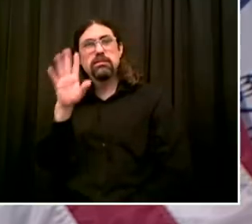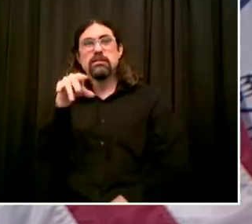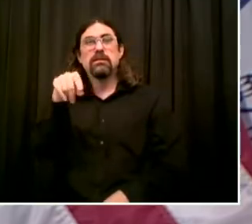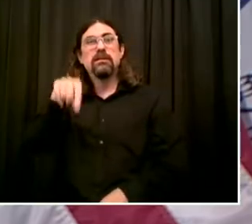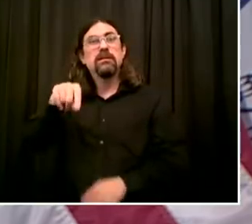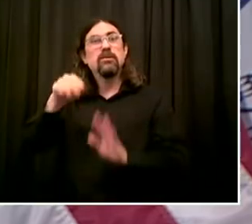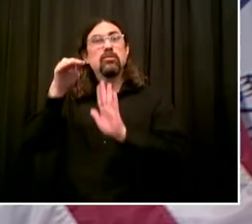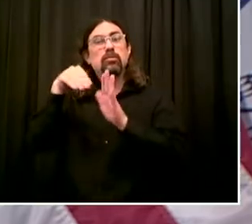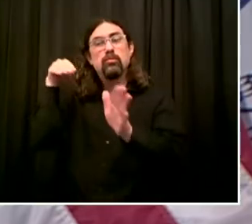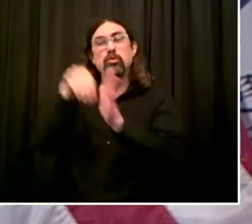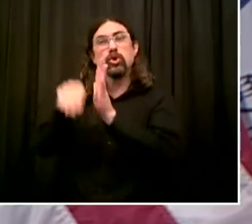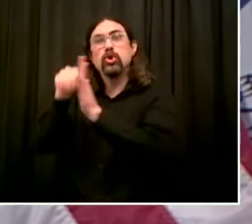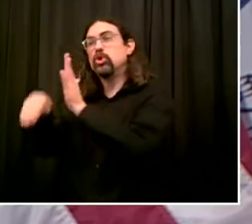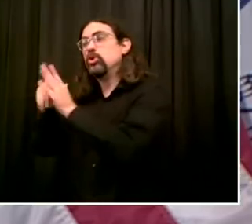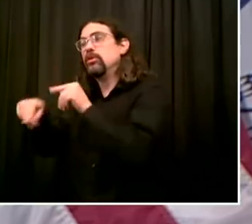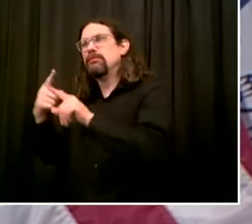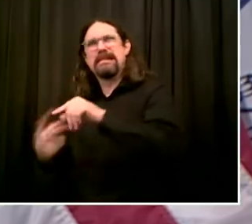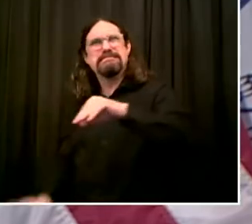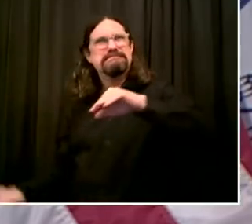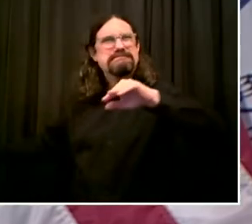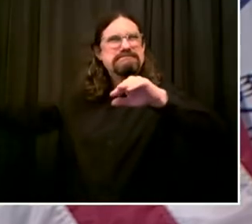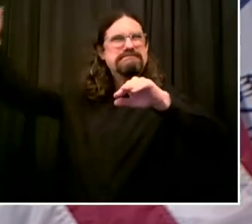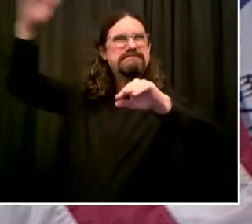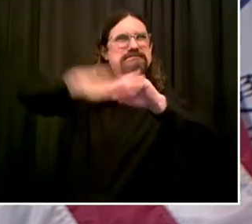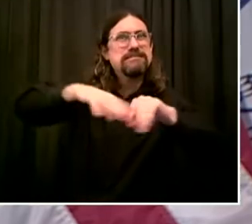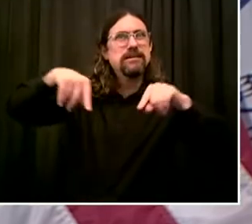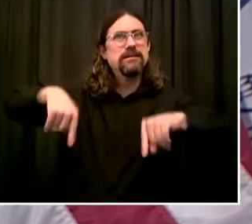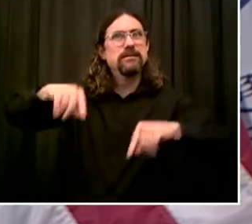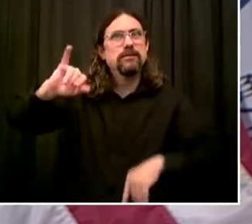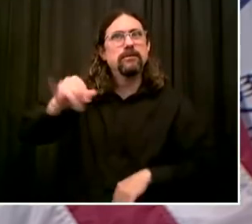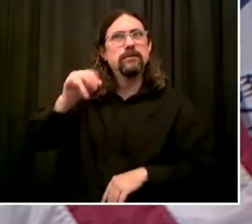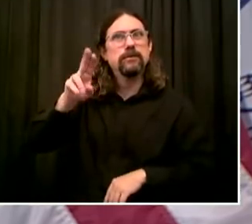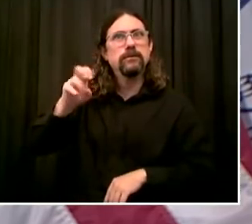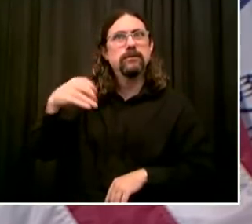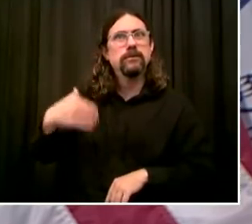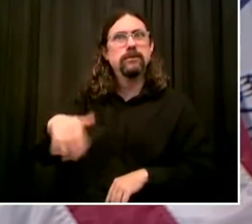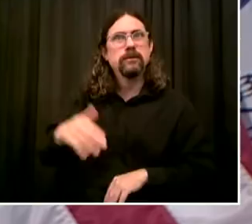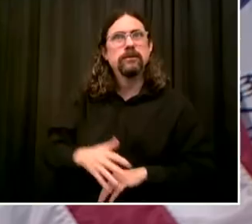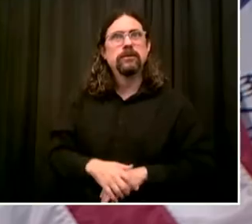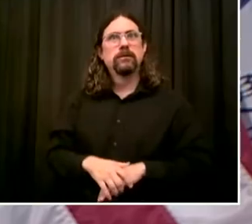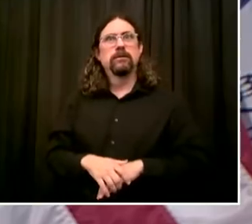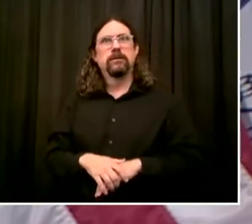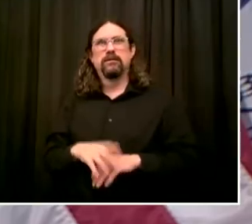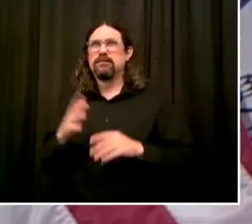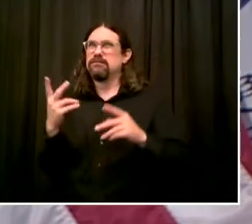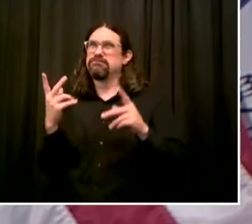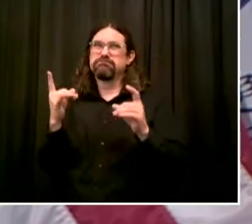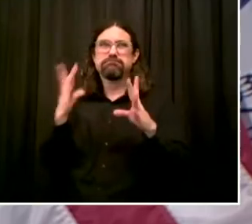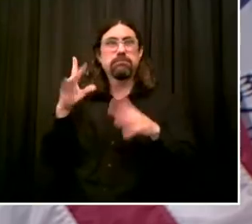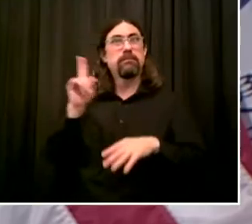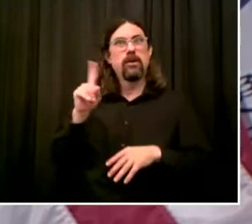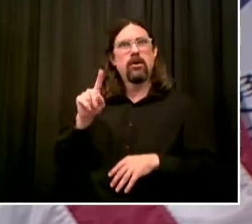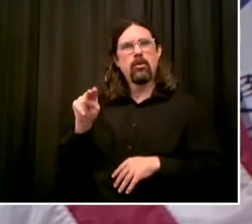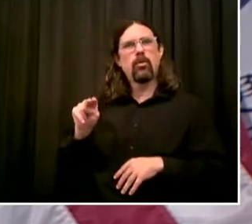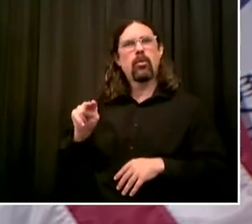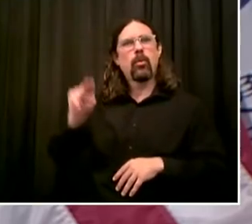SIGNIFICANTLY, SINCE 209 1